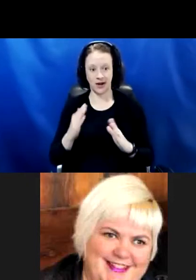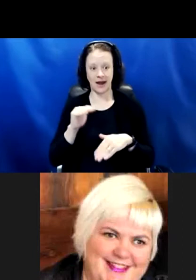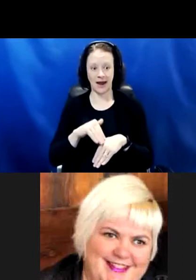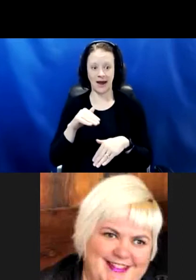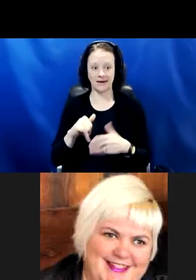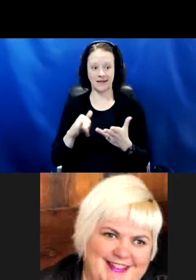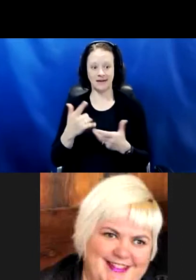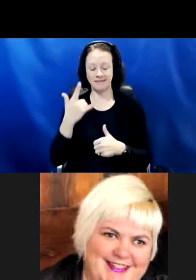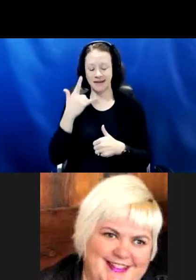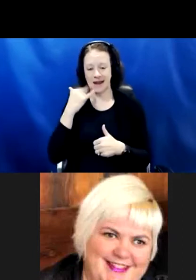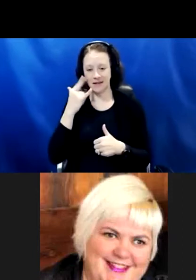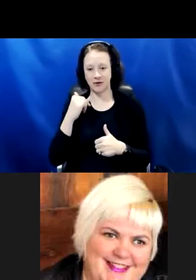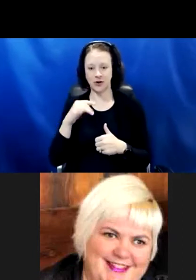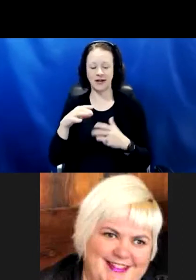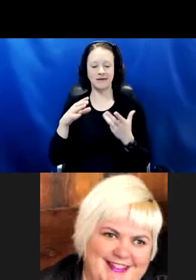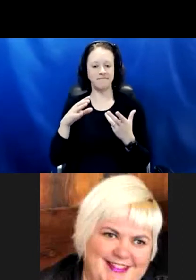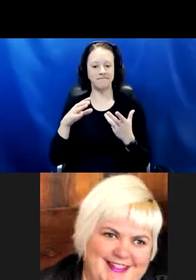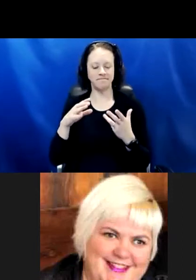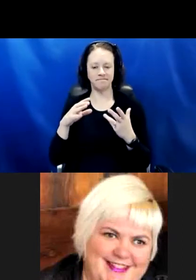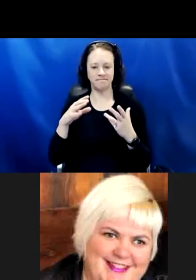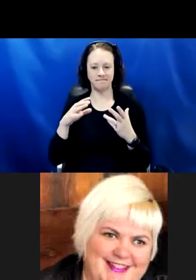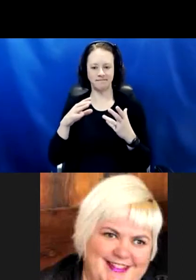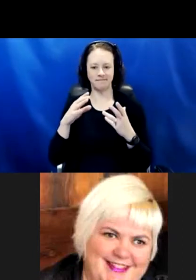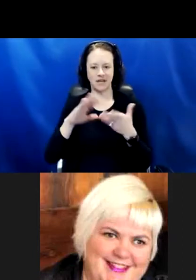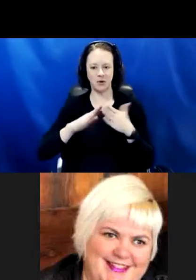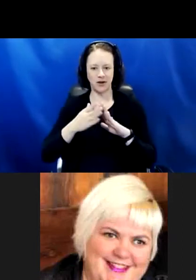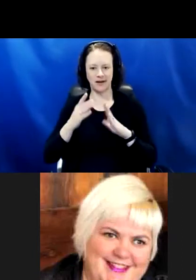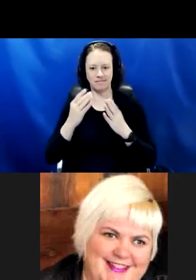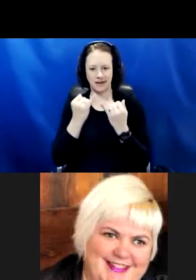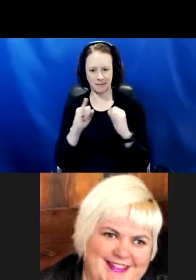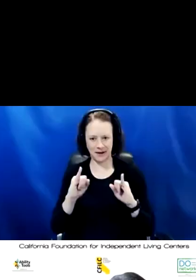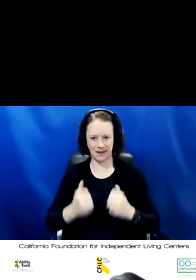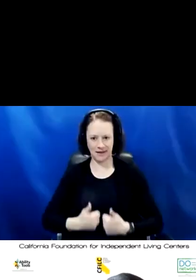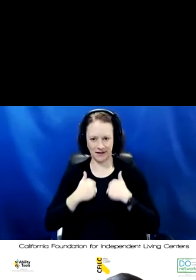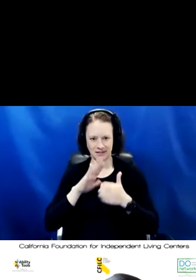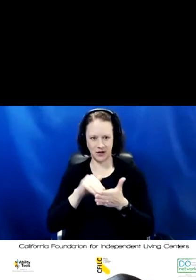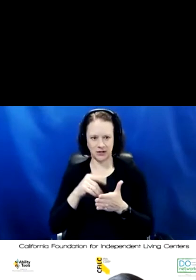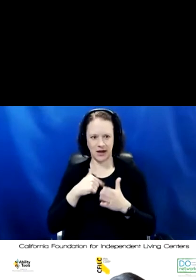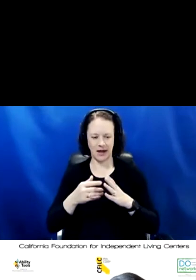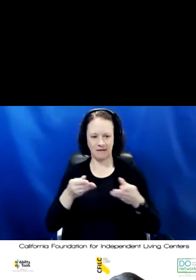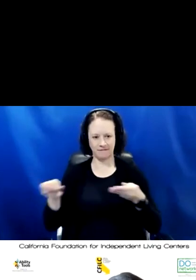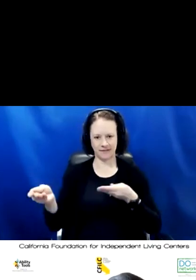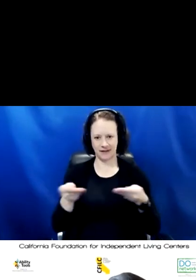and facilitate the DO Network Disability Organizing Network. The DO network is a statewide of advocates